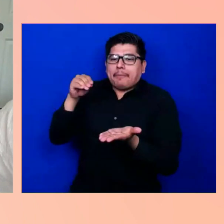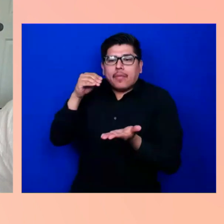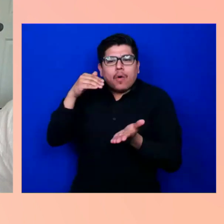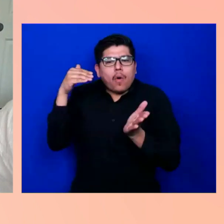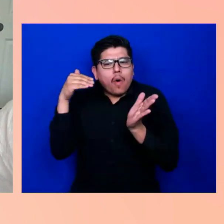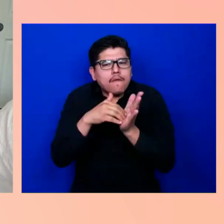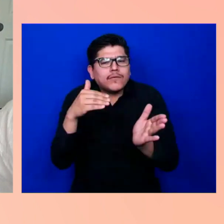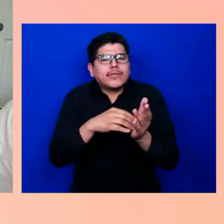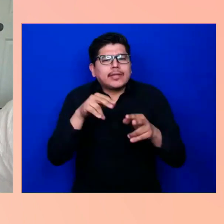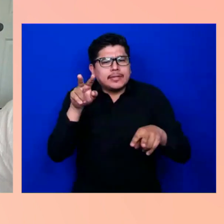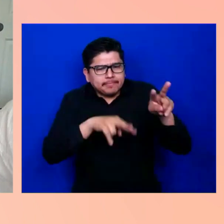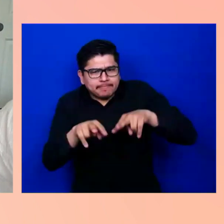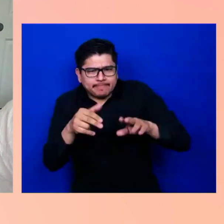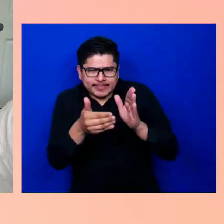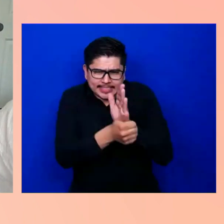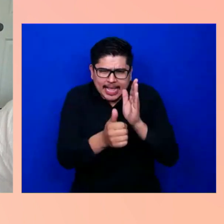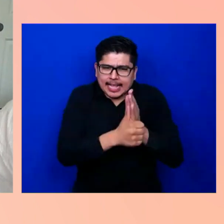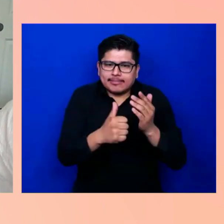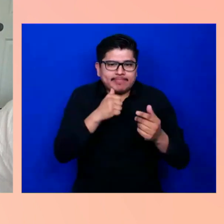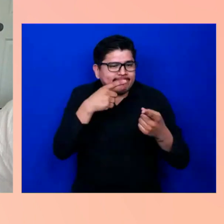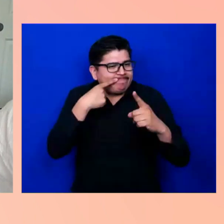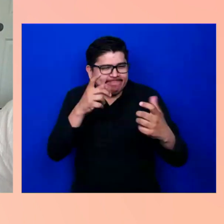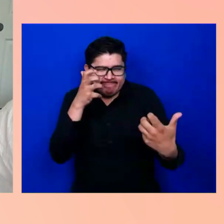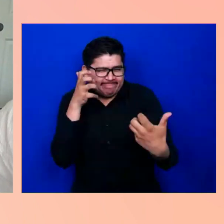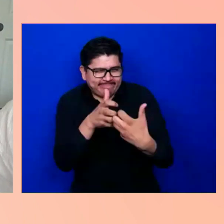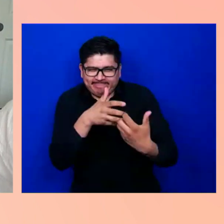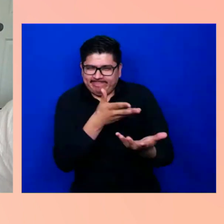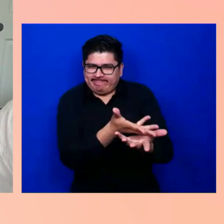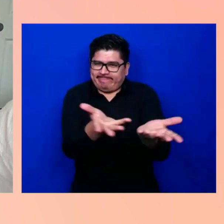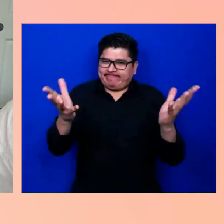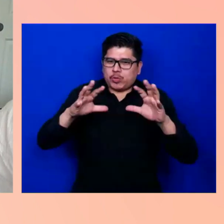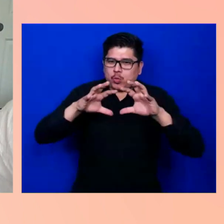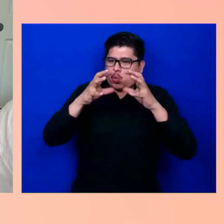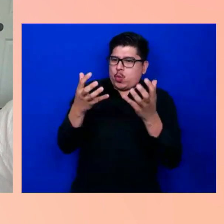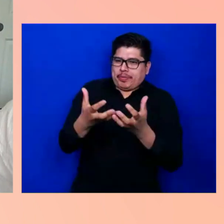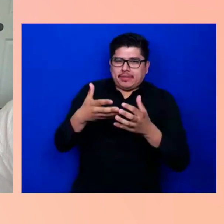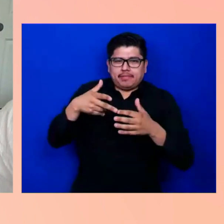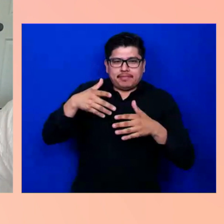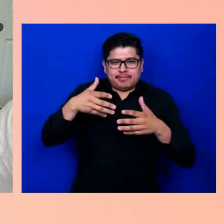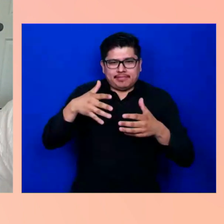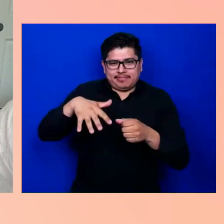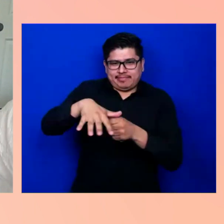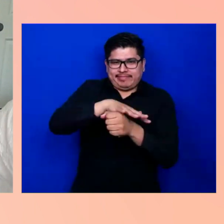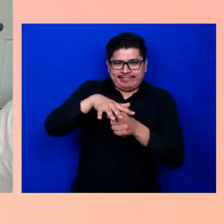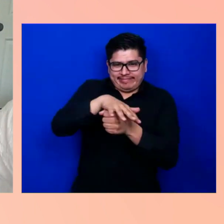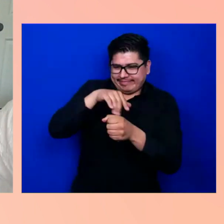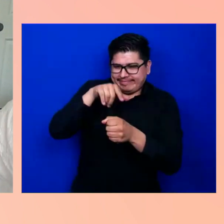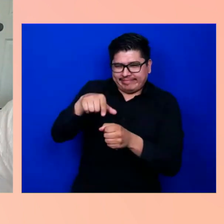that 15 percent of the global population with distinct characteristics in the job finding process.